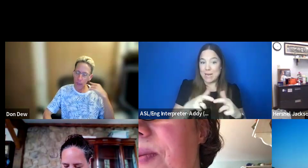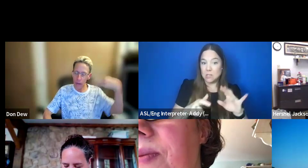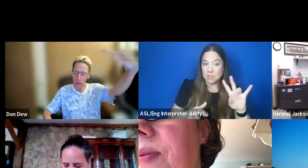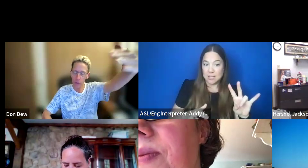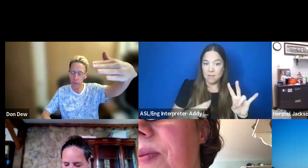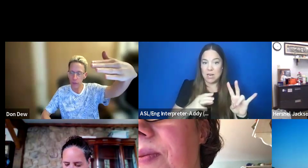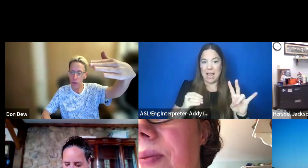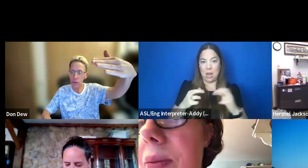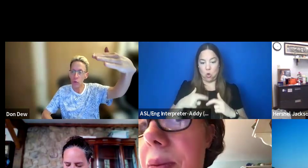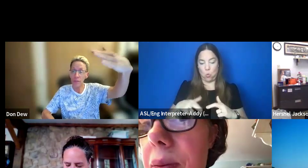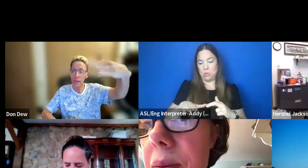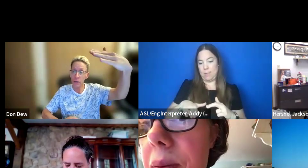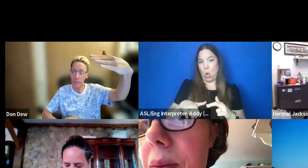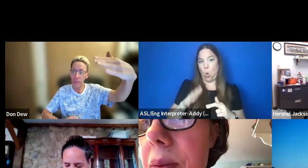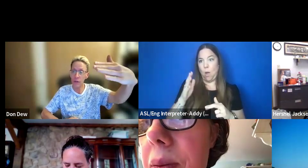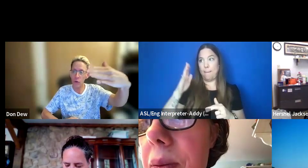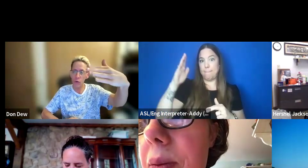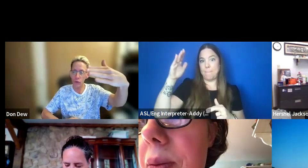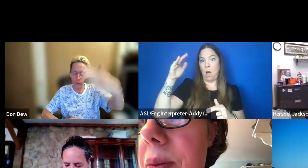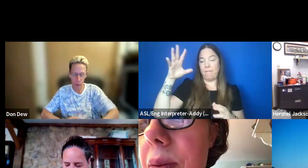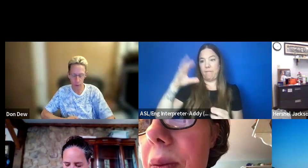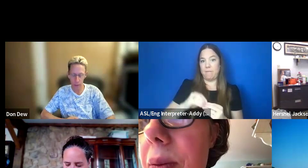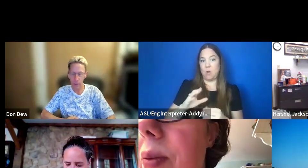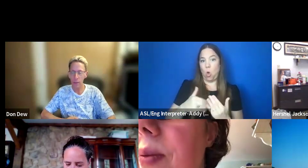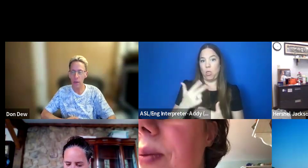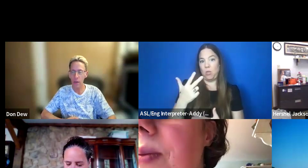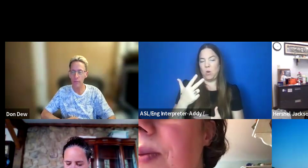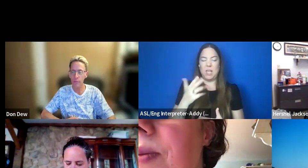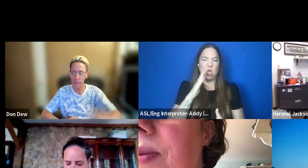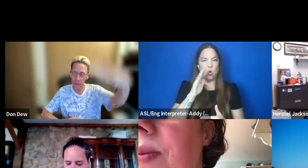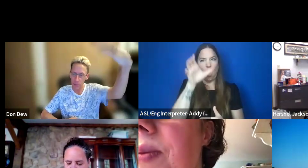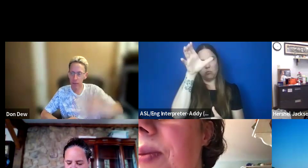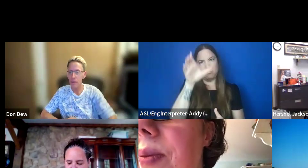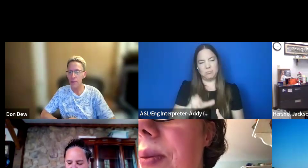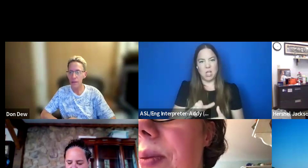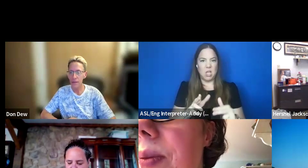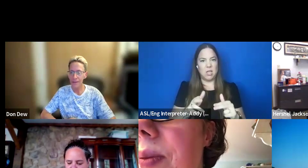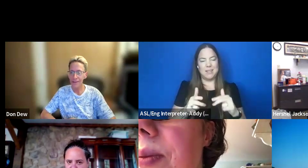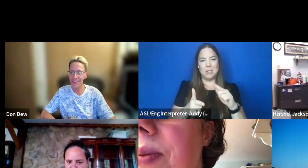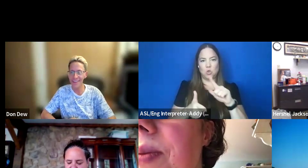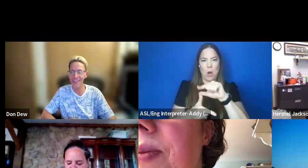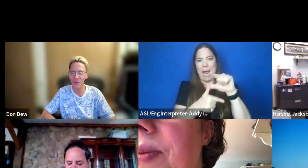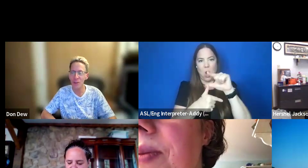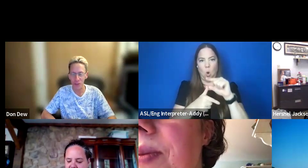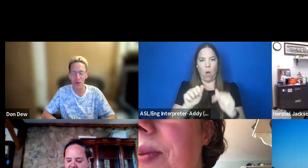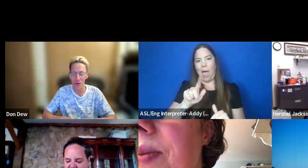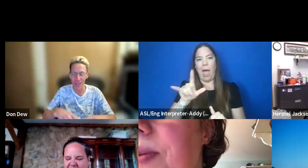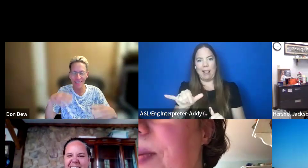Don Dew: And the region above me? So it was like, it's like the whole tornado alley. Basically. Brooke Wilson: Is that what you're gonna call it?